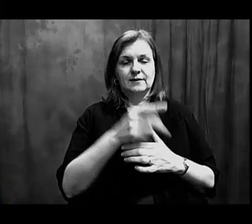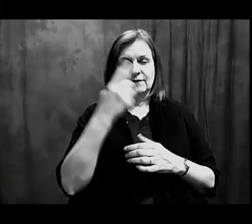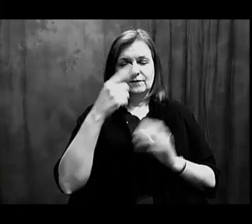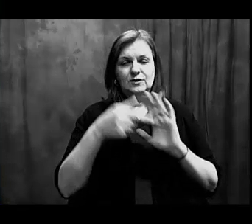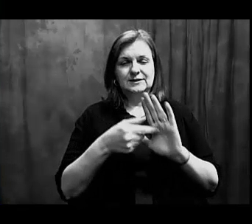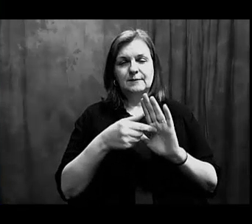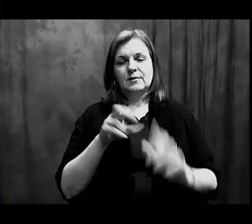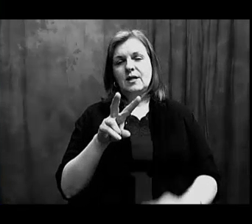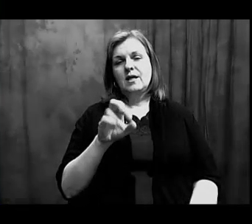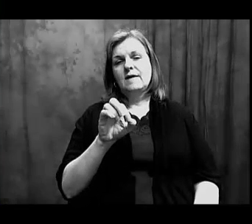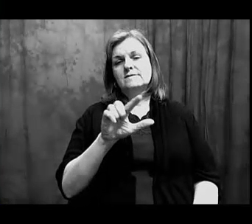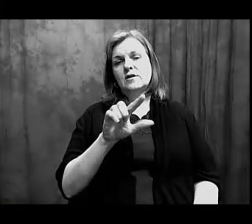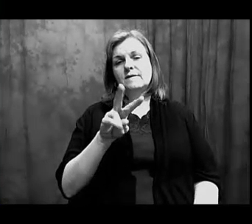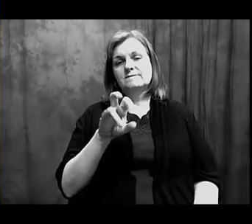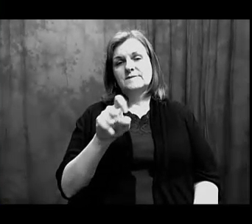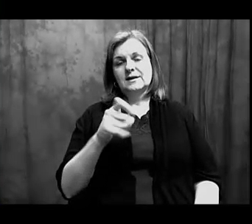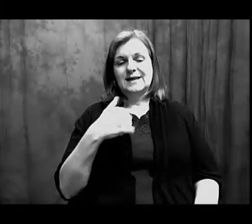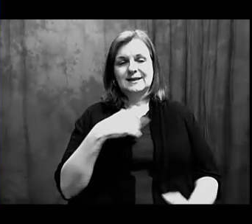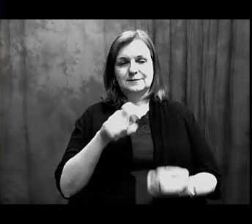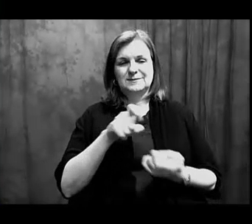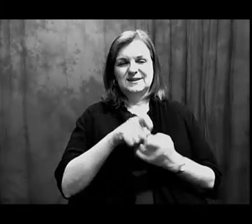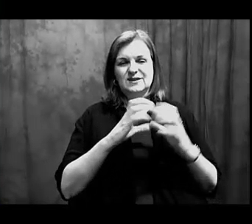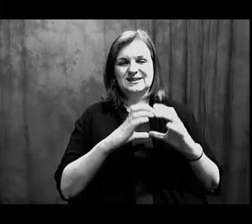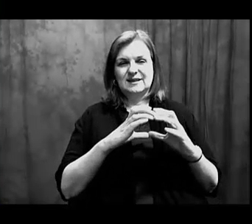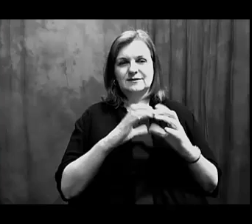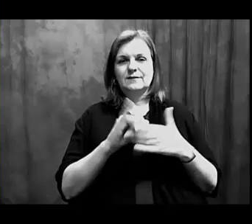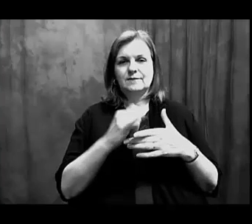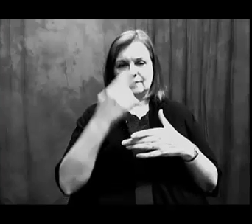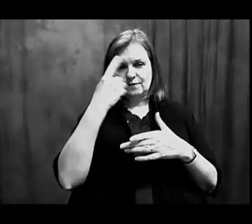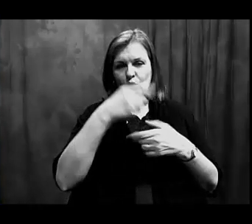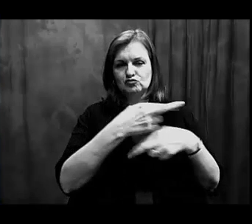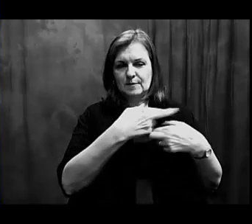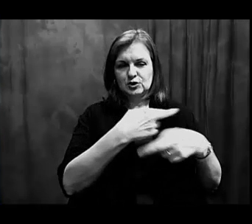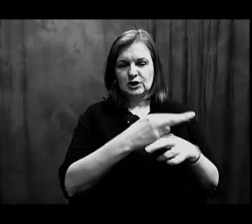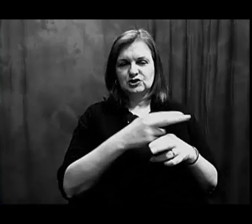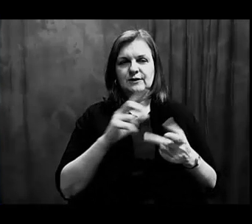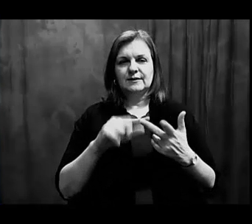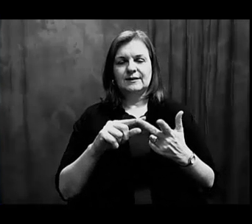reproductive cells and sea kelp that we mentioned that grows so tall